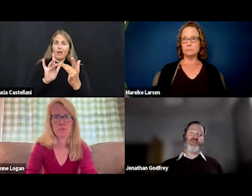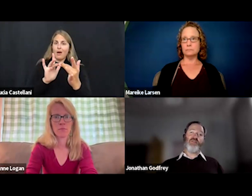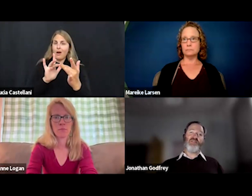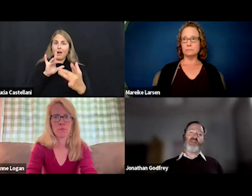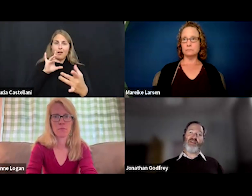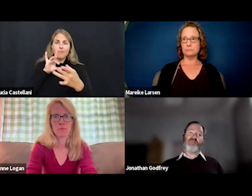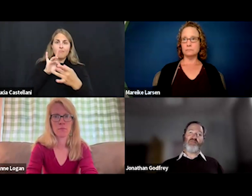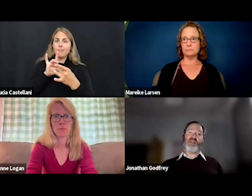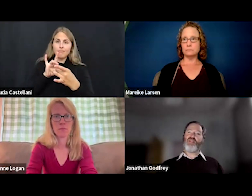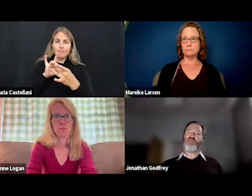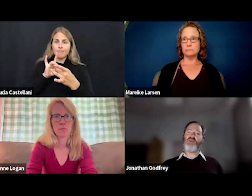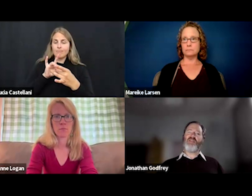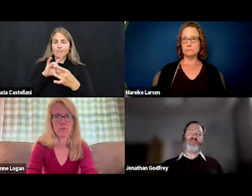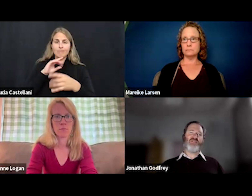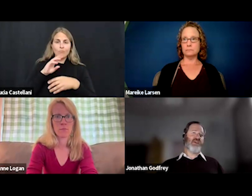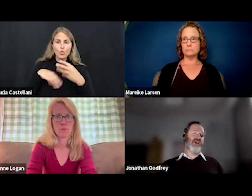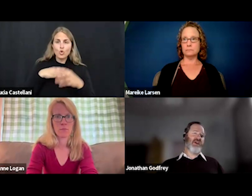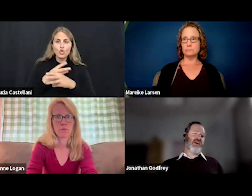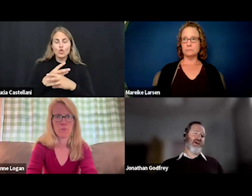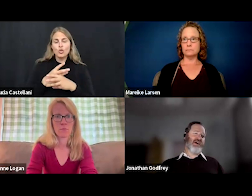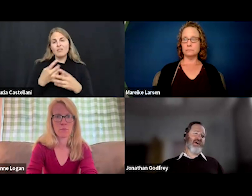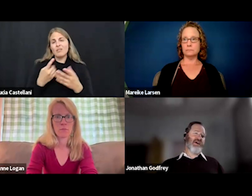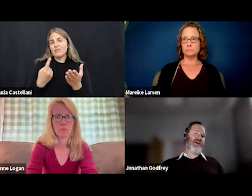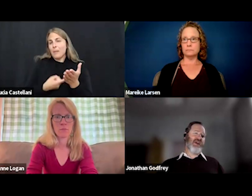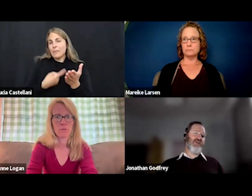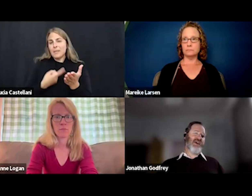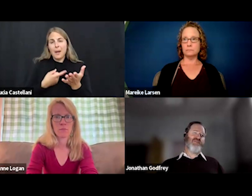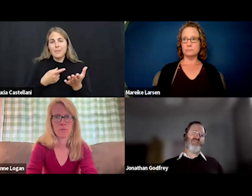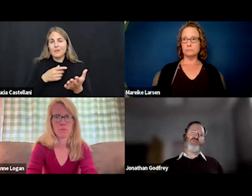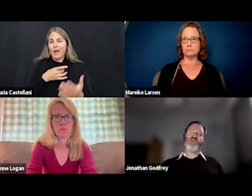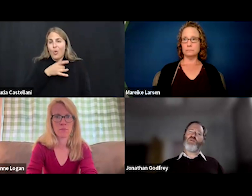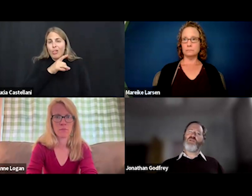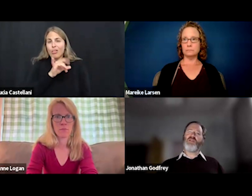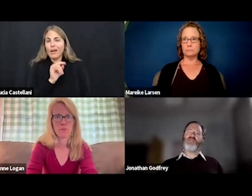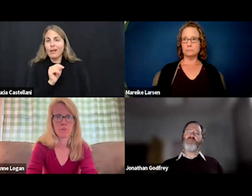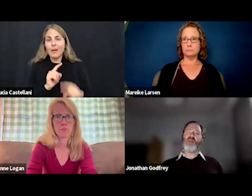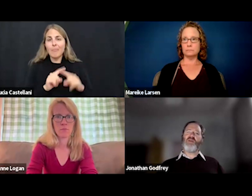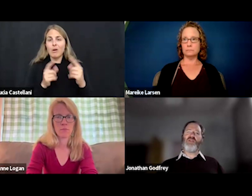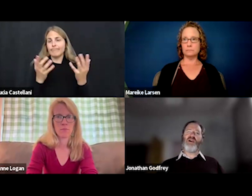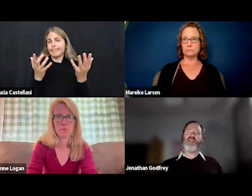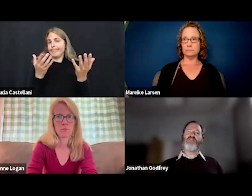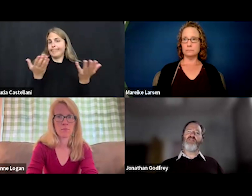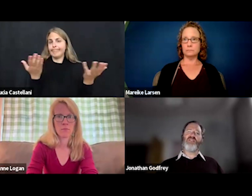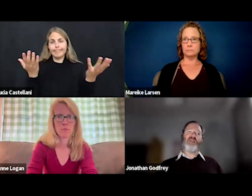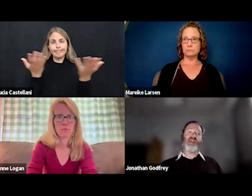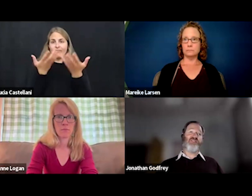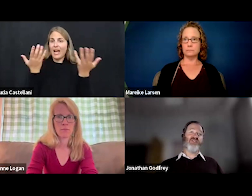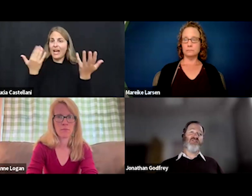Don't always like it, but that's the way it is. And I have to do recordings and be online and do interactions